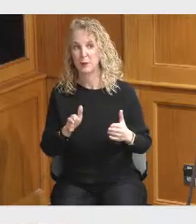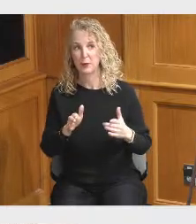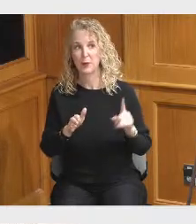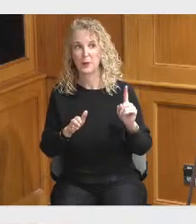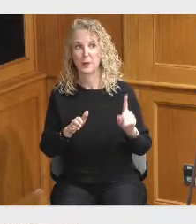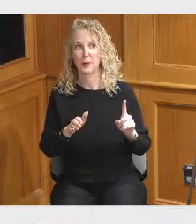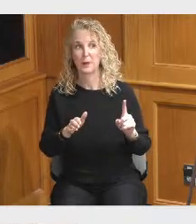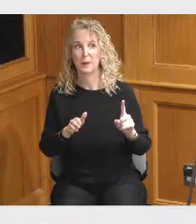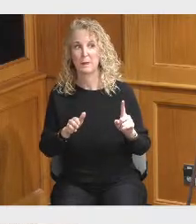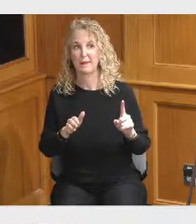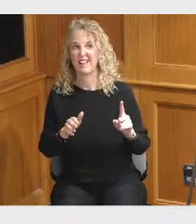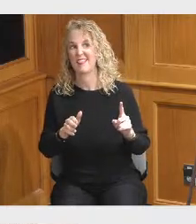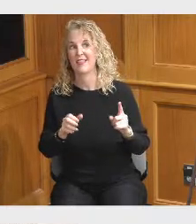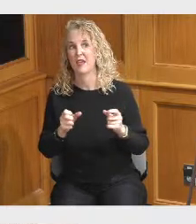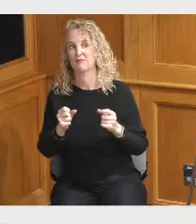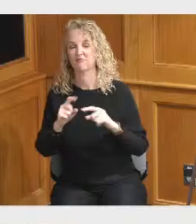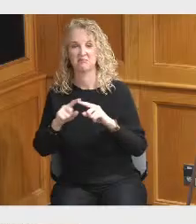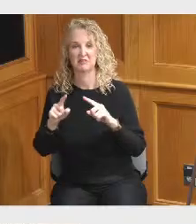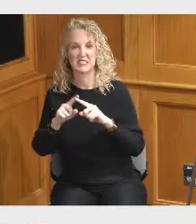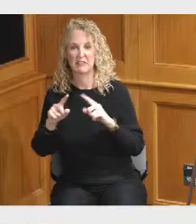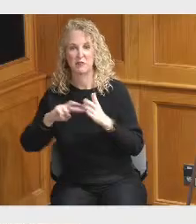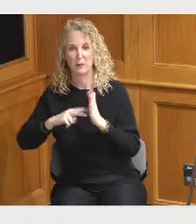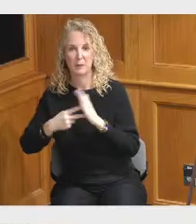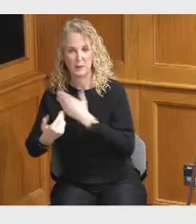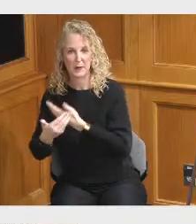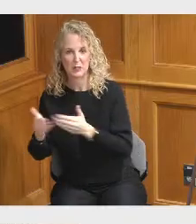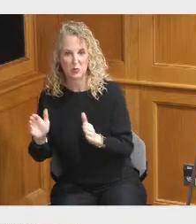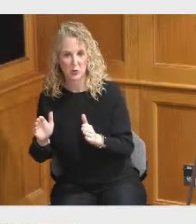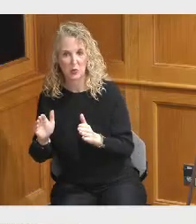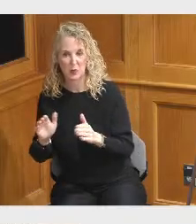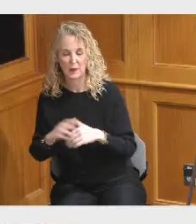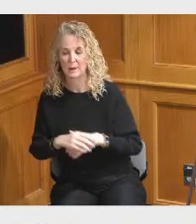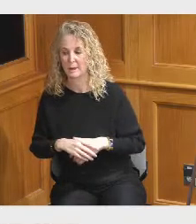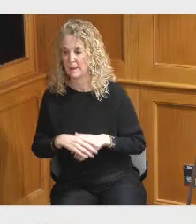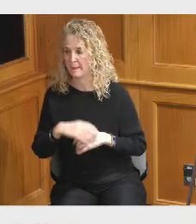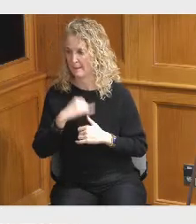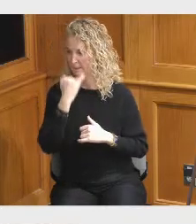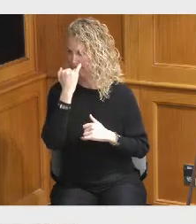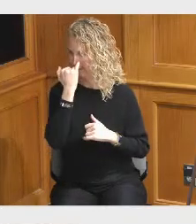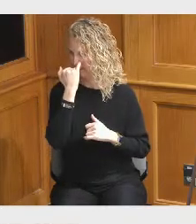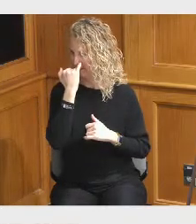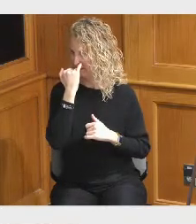multi-purpose room on the right those are both on the first floor of the facility and then upstairs